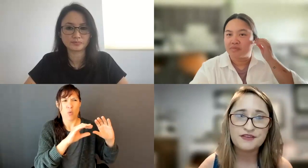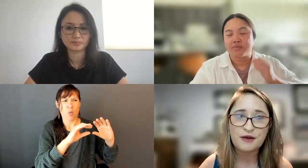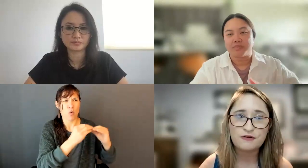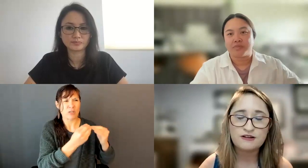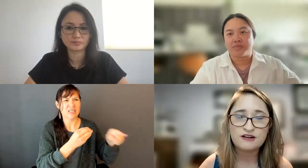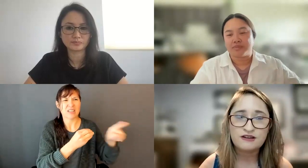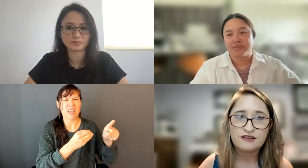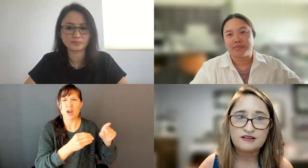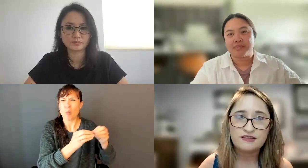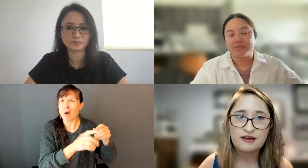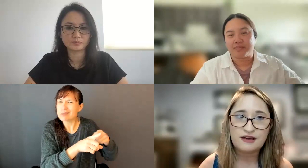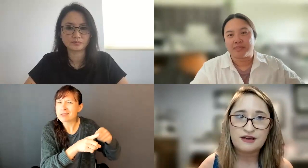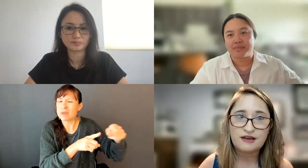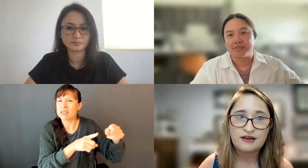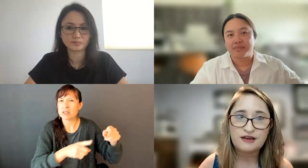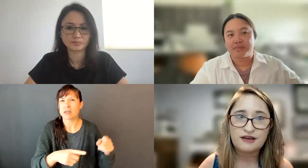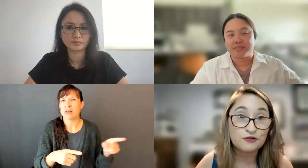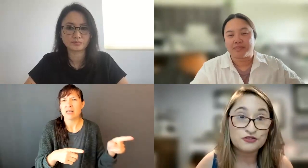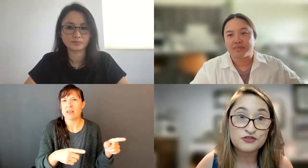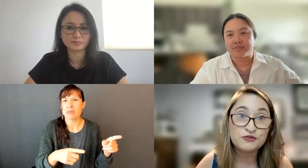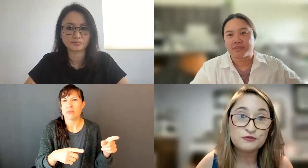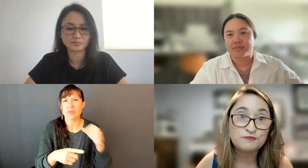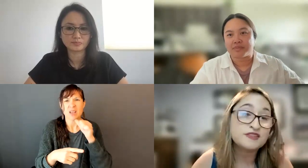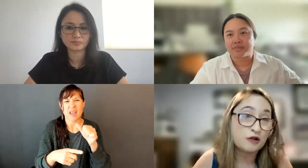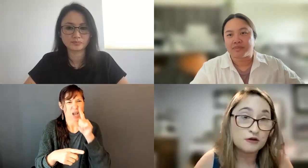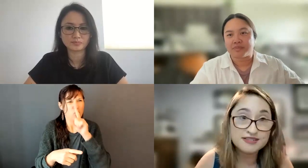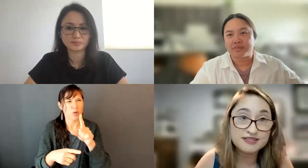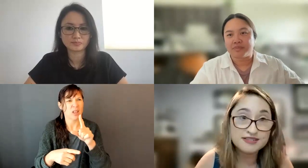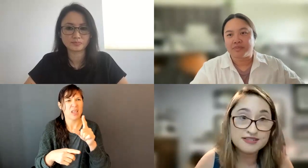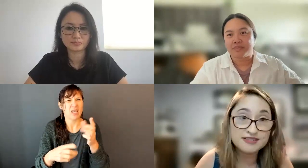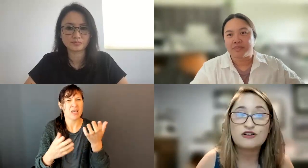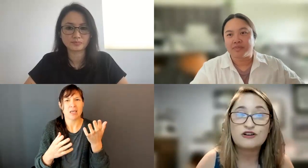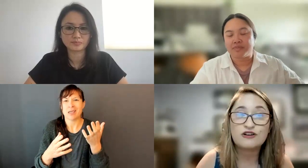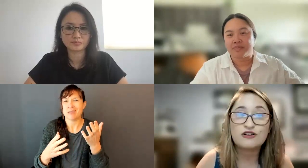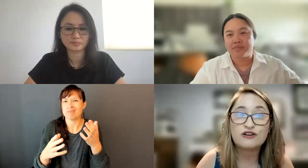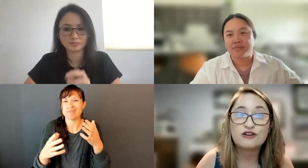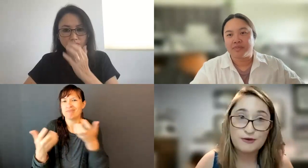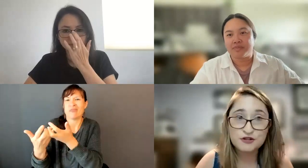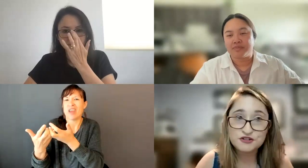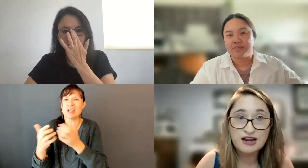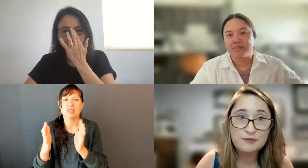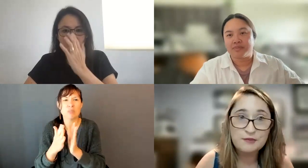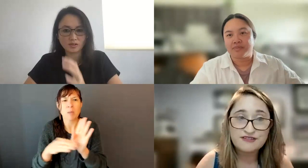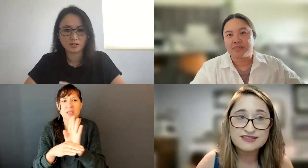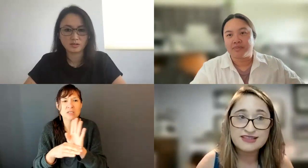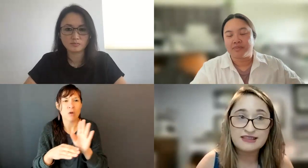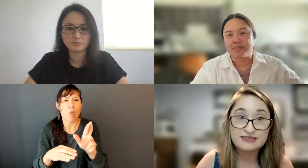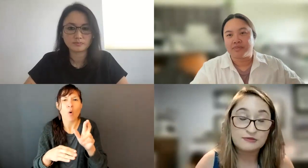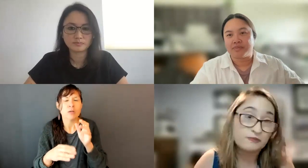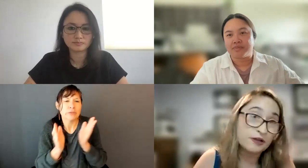that was really accessible to smaller businesses or two or three person nonprofits that, you know,